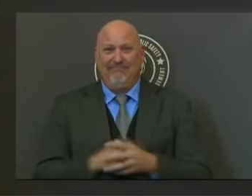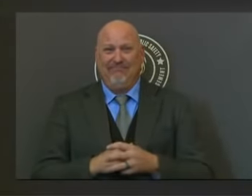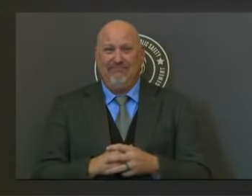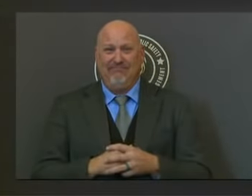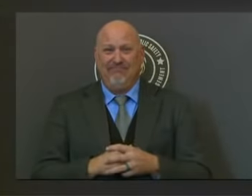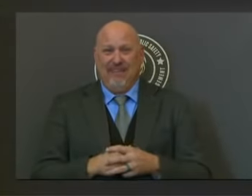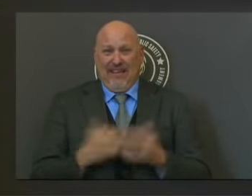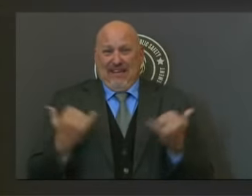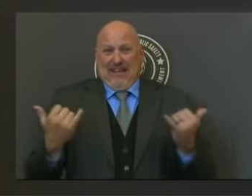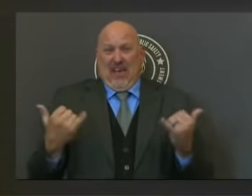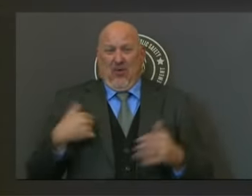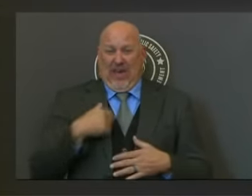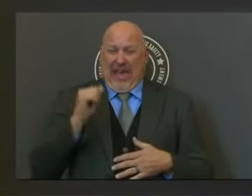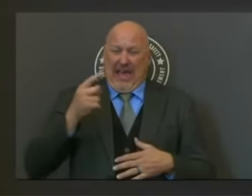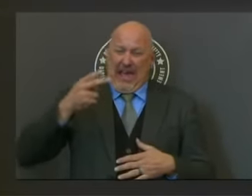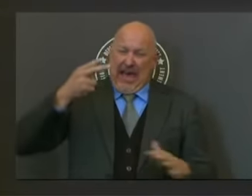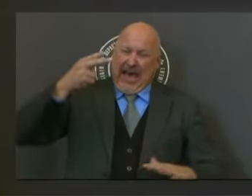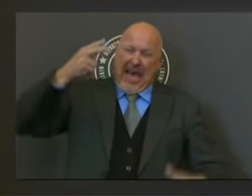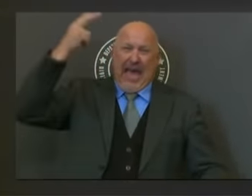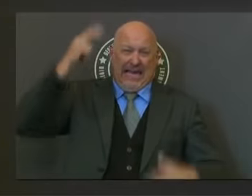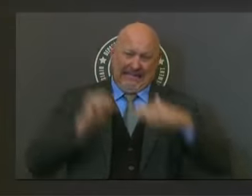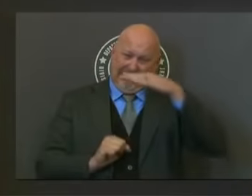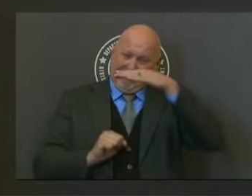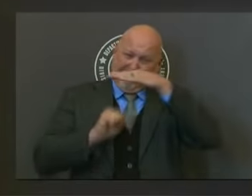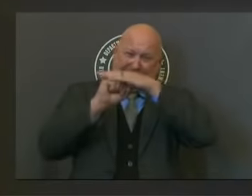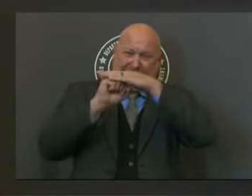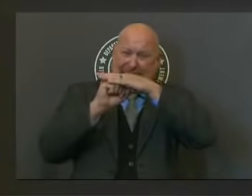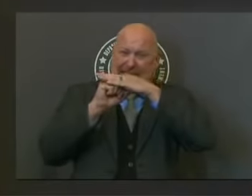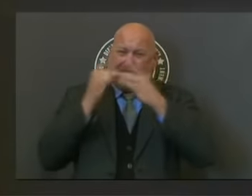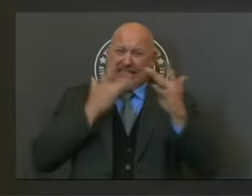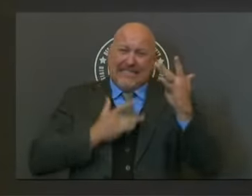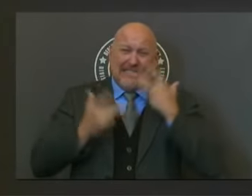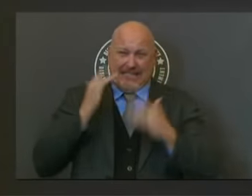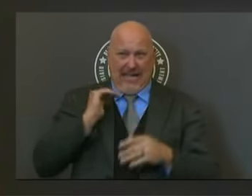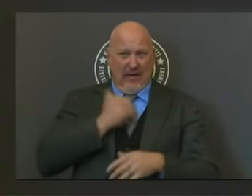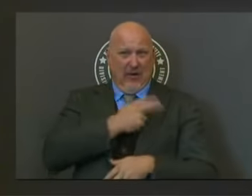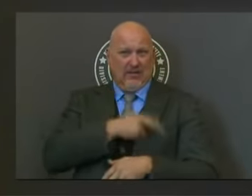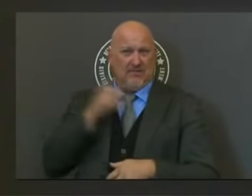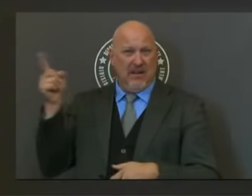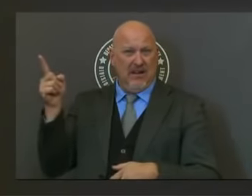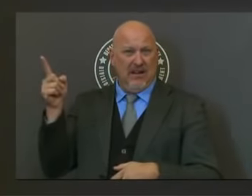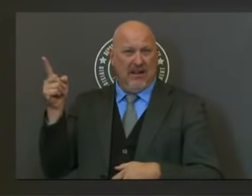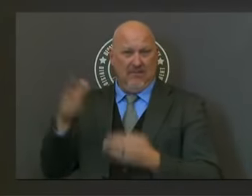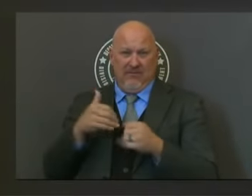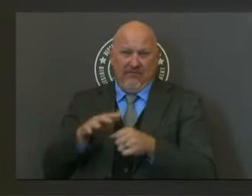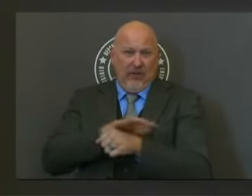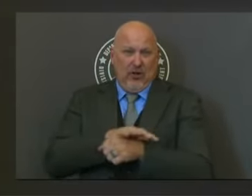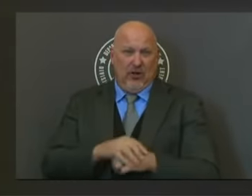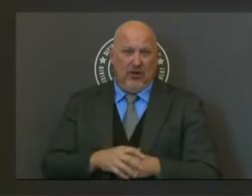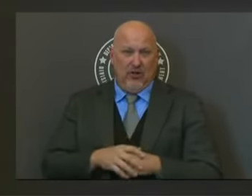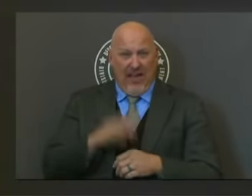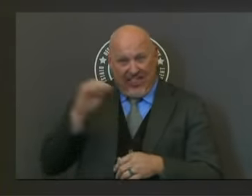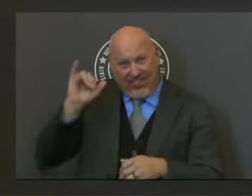hospital are at an all time high